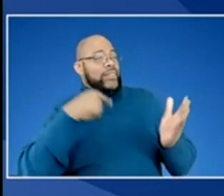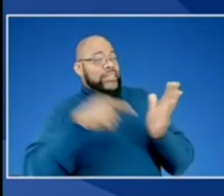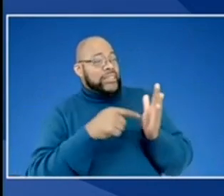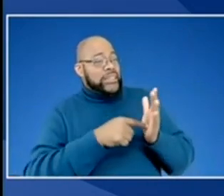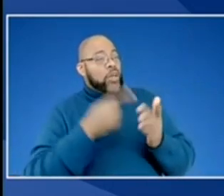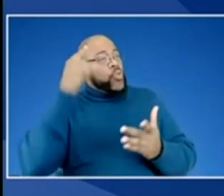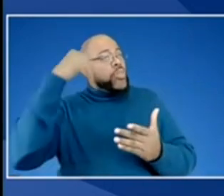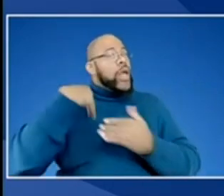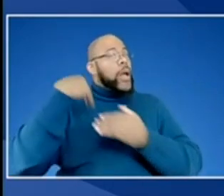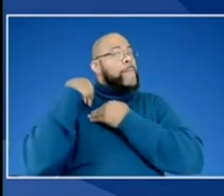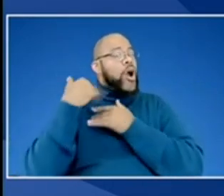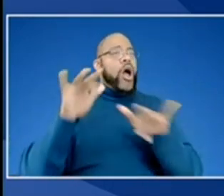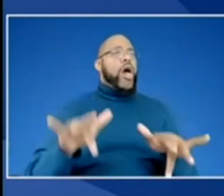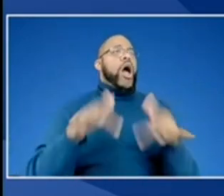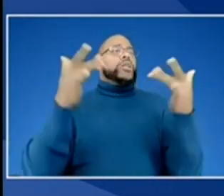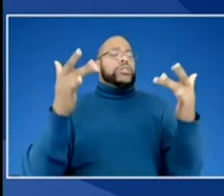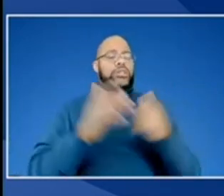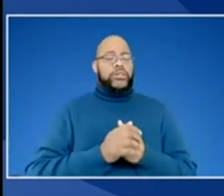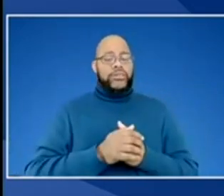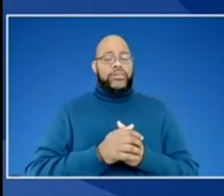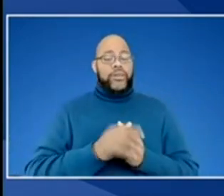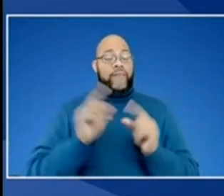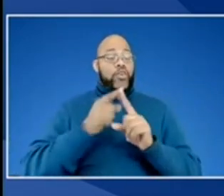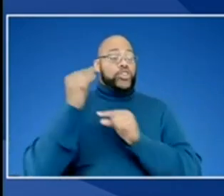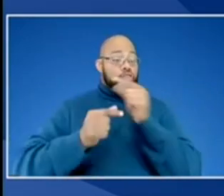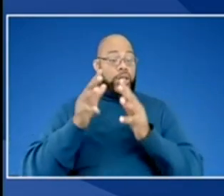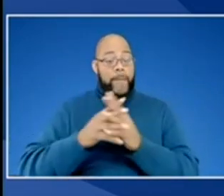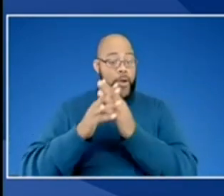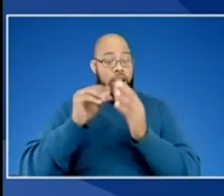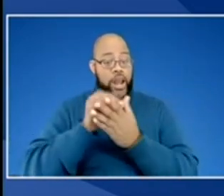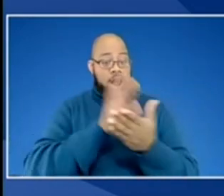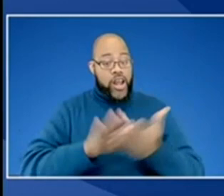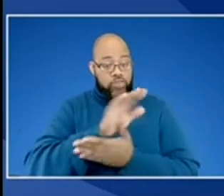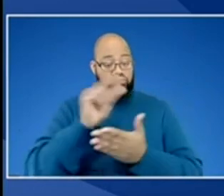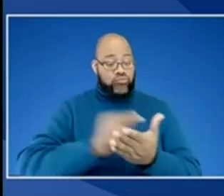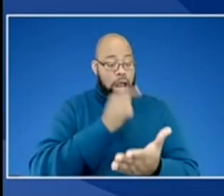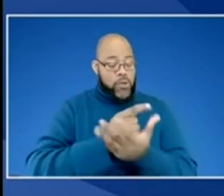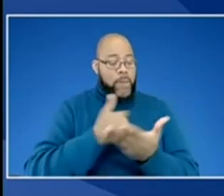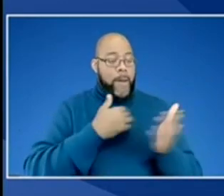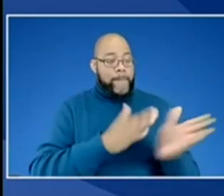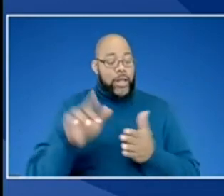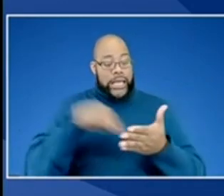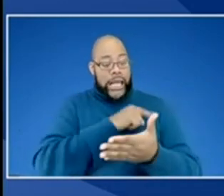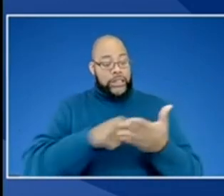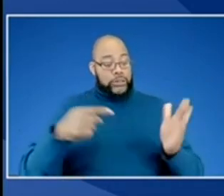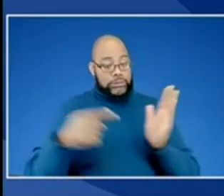be less. And as a first-generation American and college graduate, the plan to cancel student debt would have made a huge